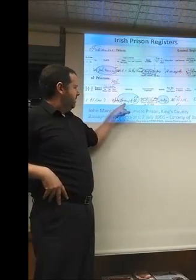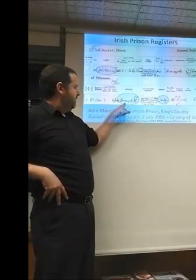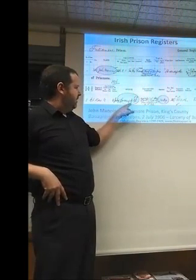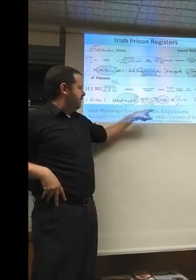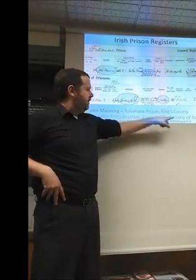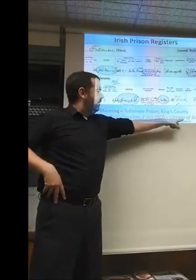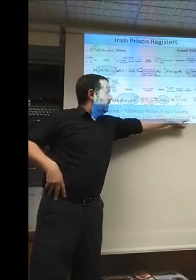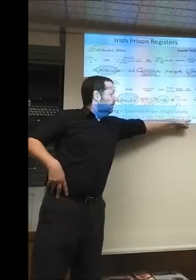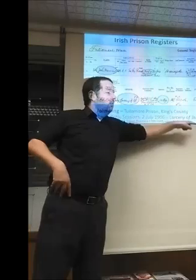to interpret.